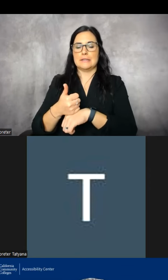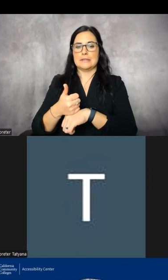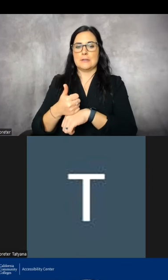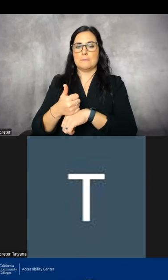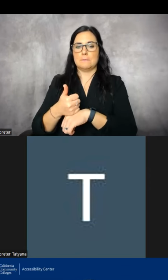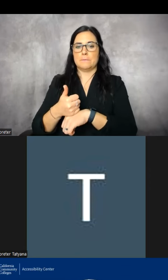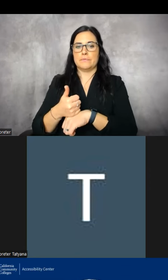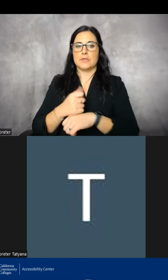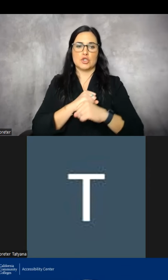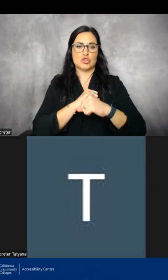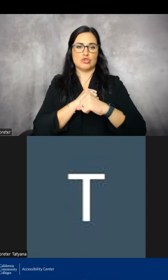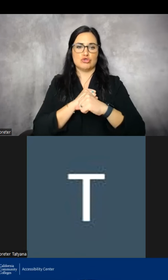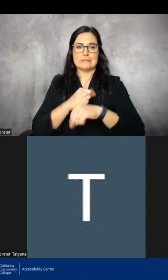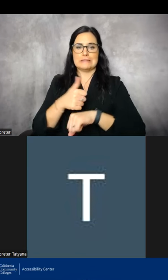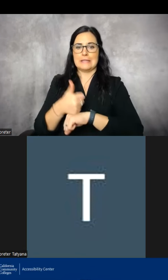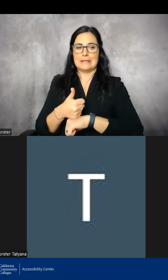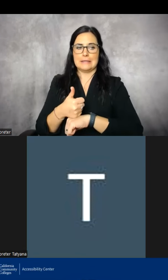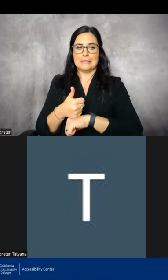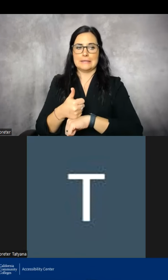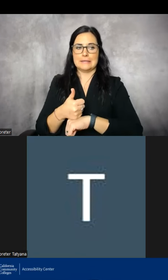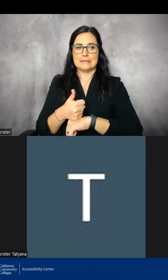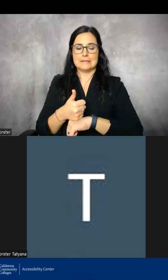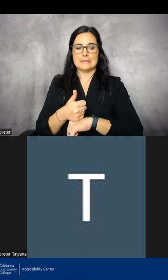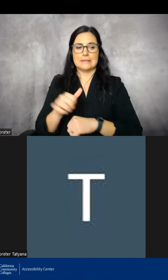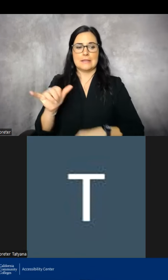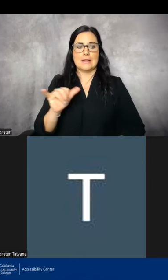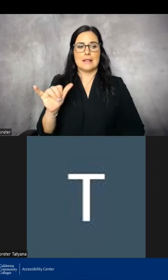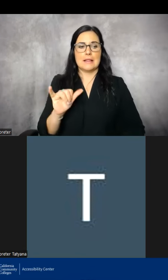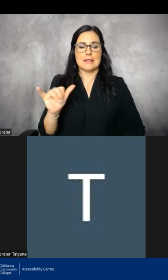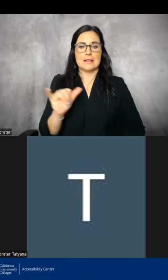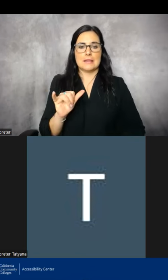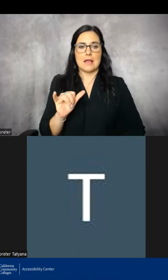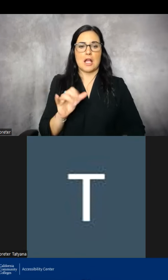Security settings, they are like copyright protection,